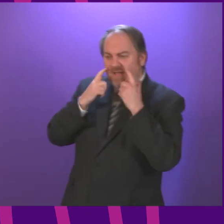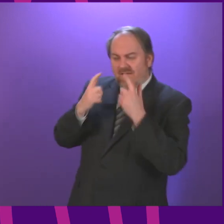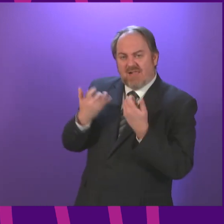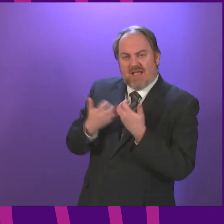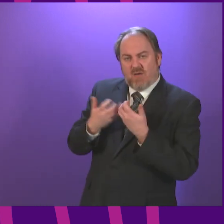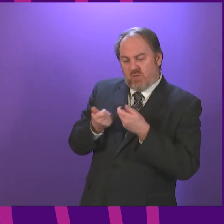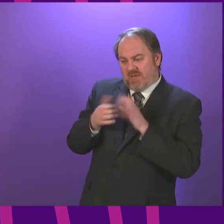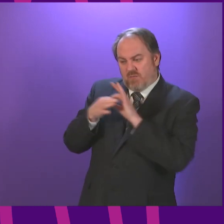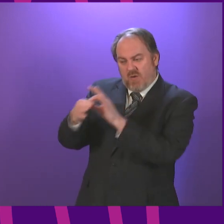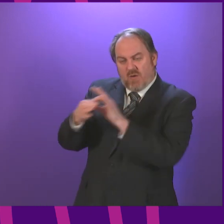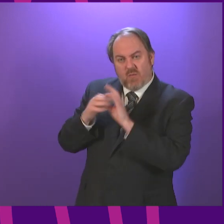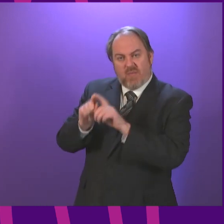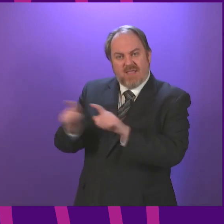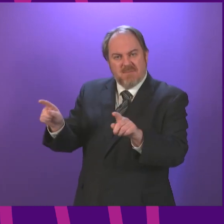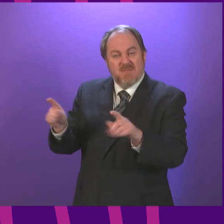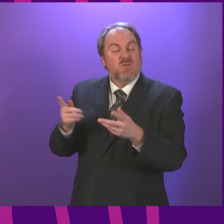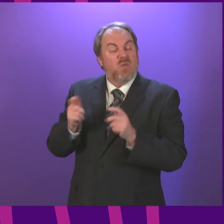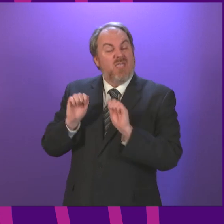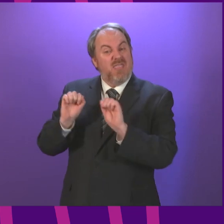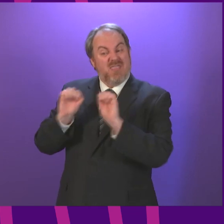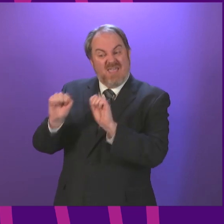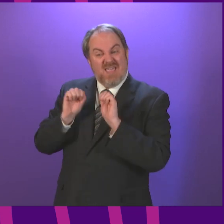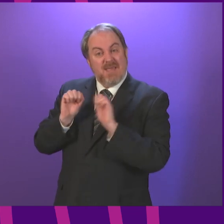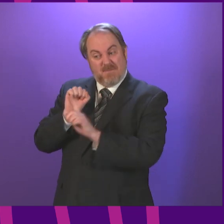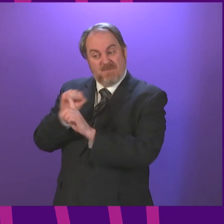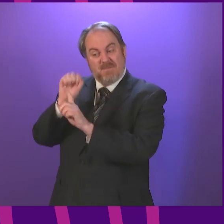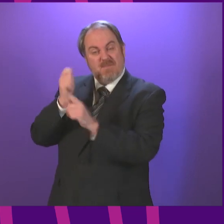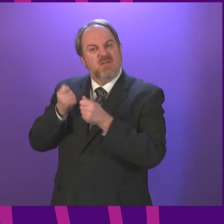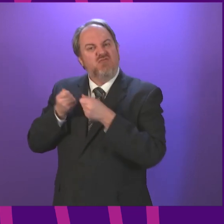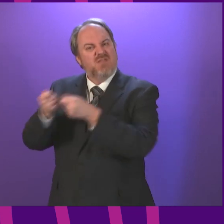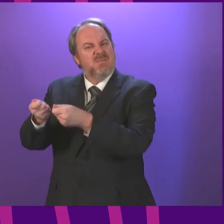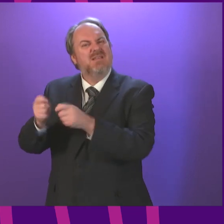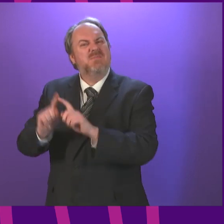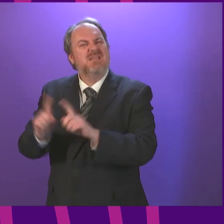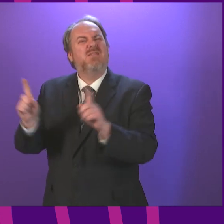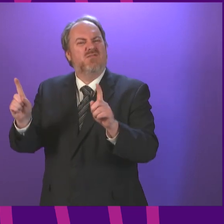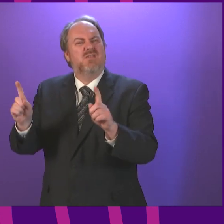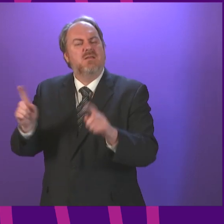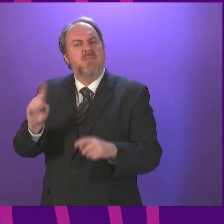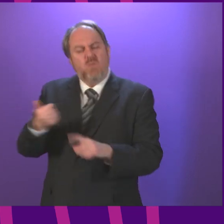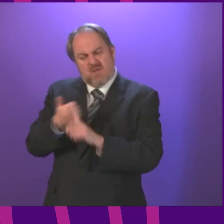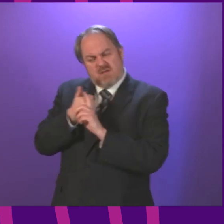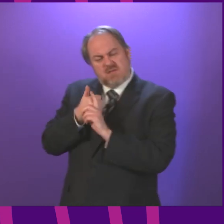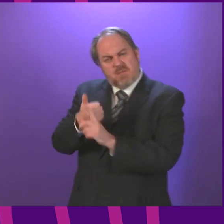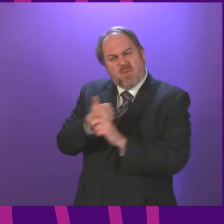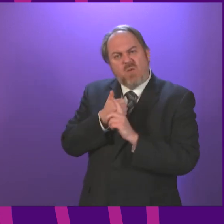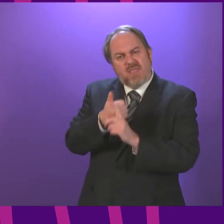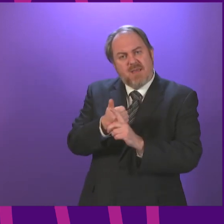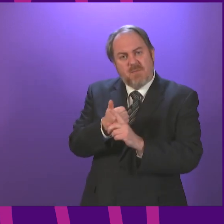We are funding health boards right now to support cancer services through this year,